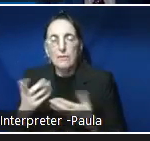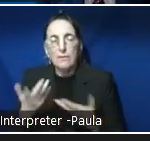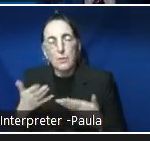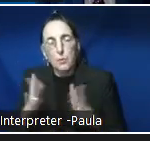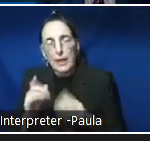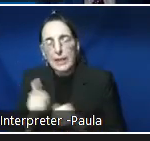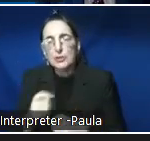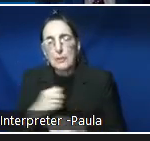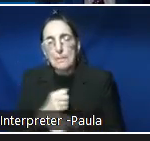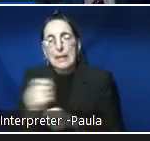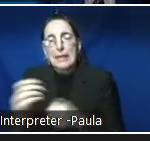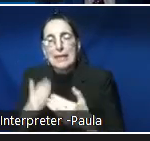accessible housing and the critical services